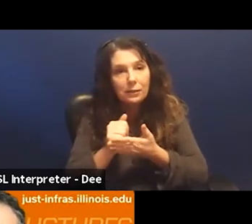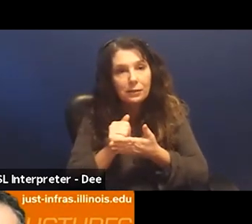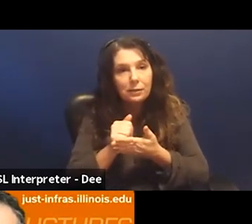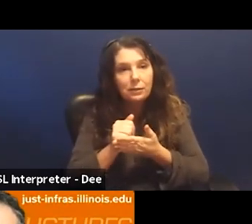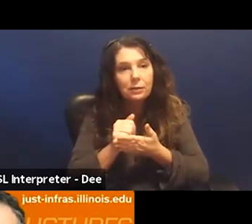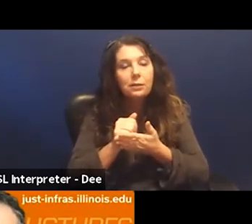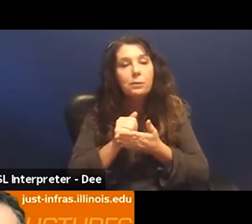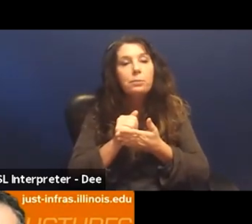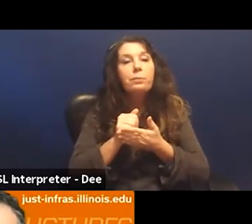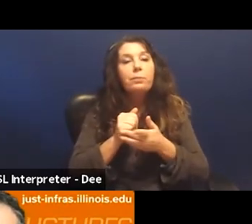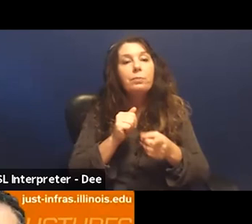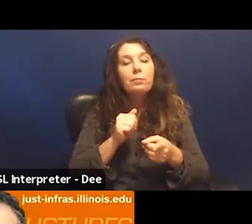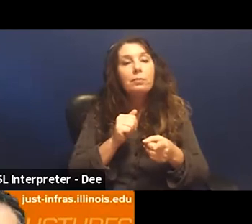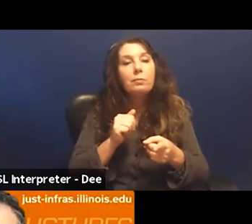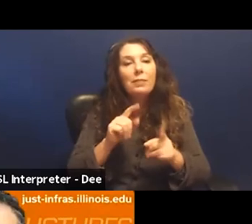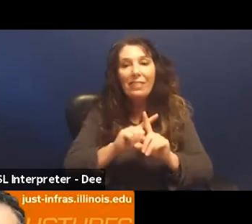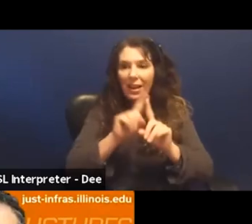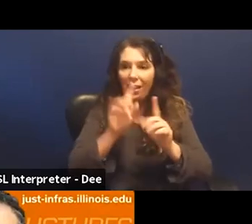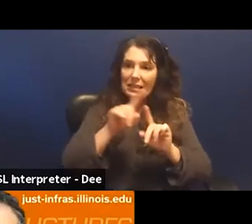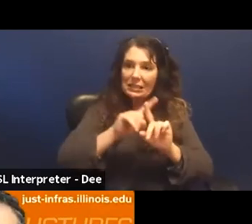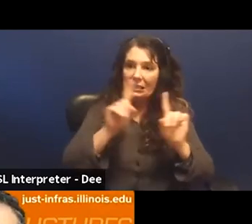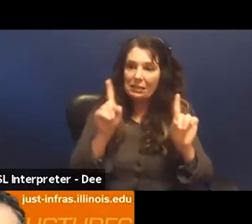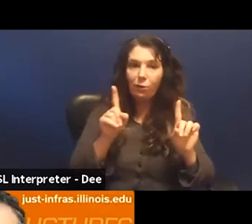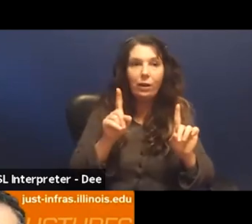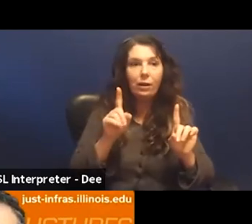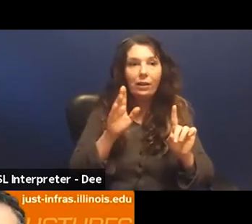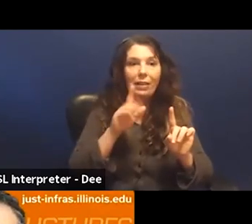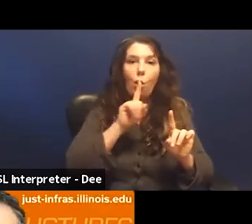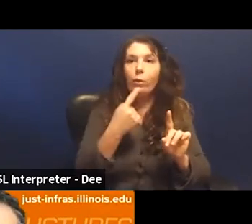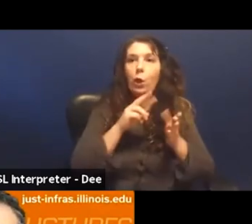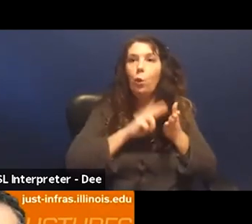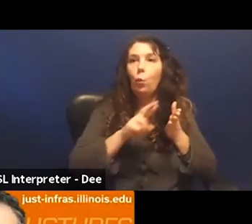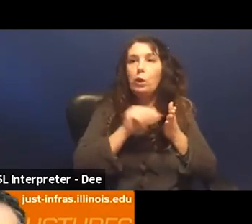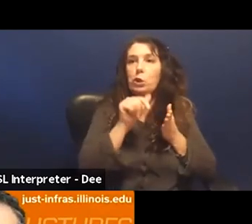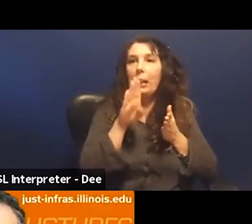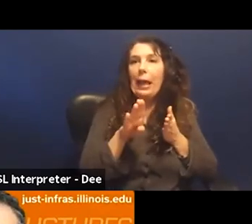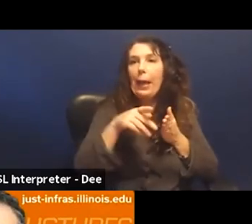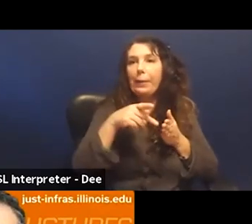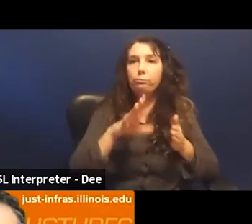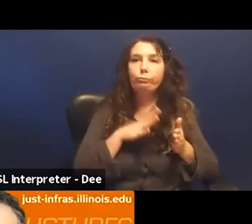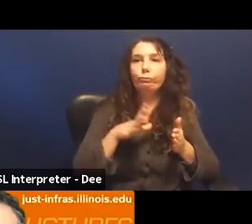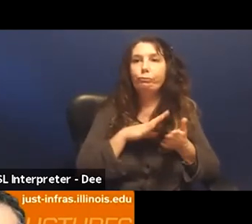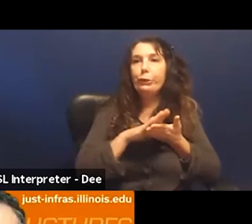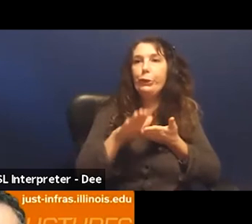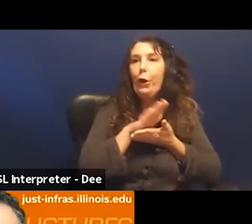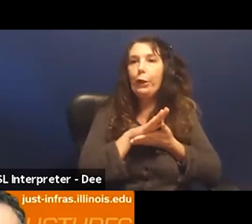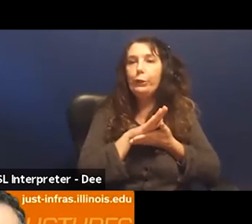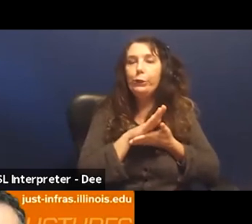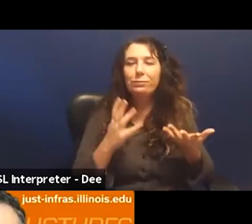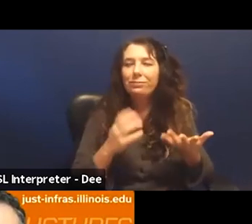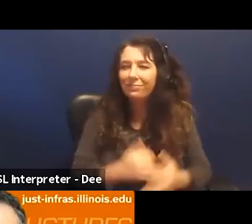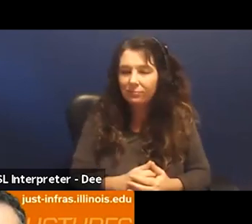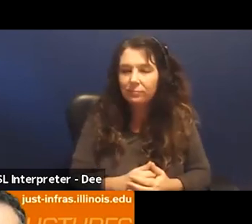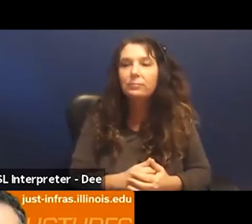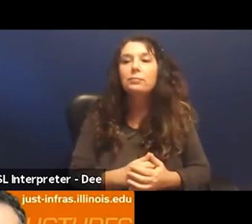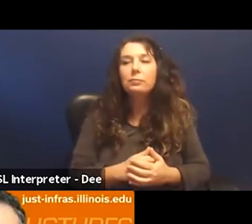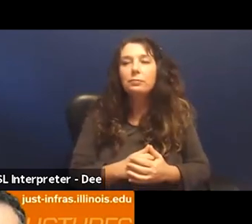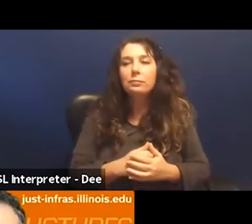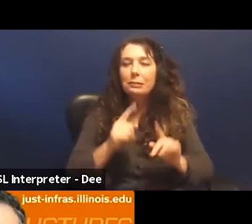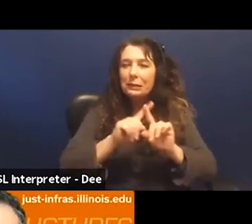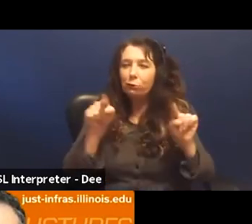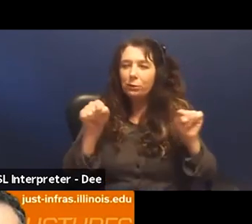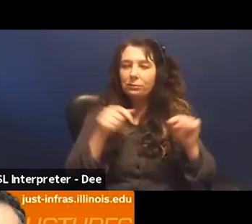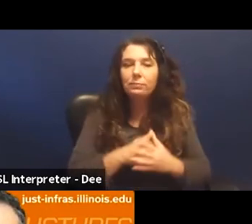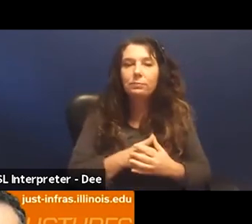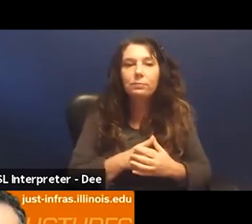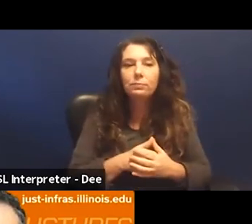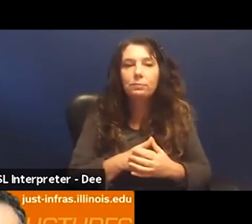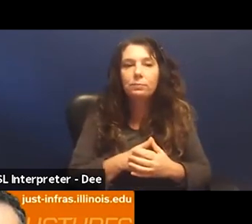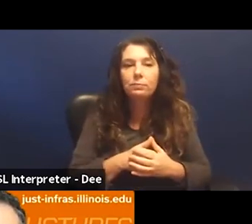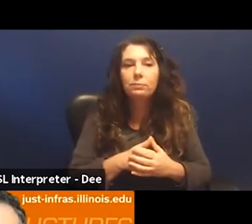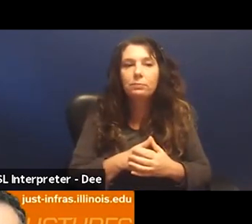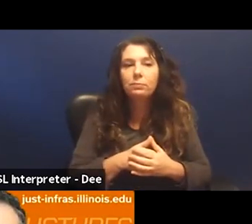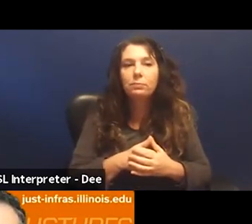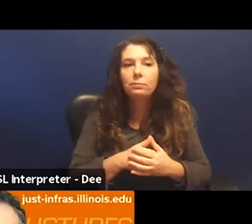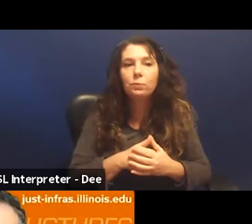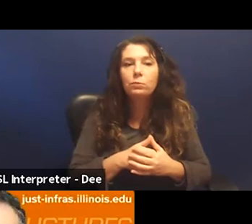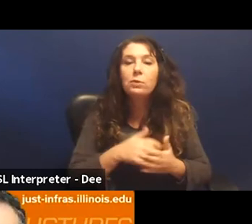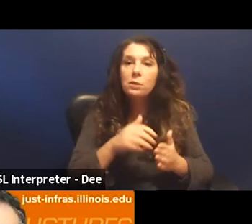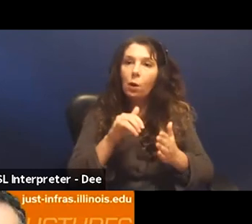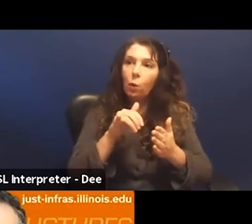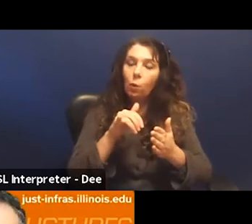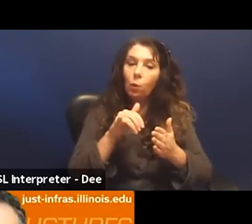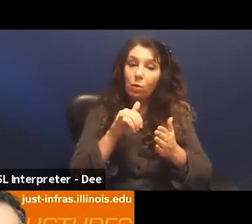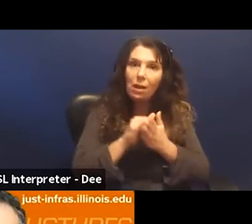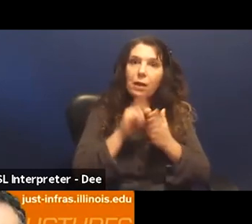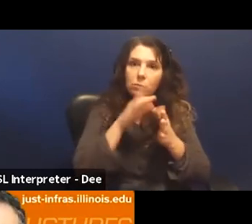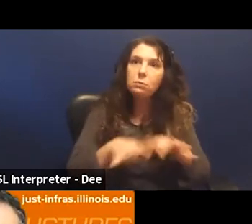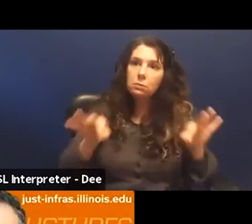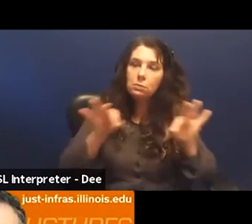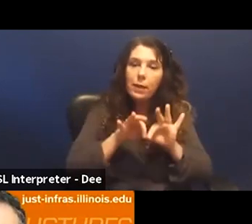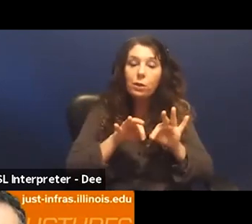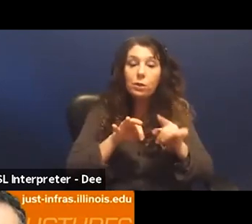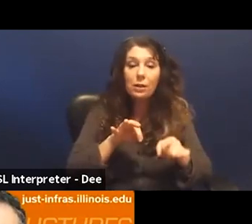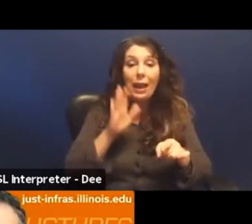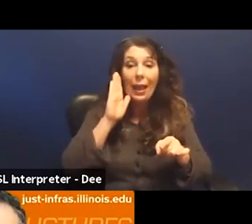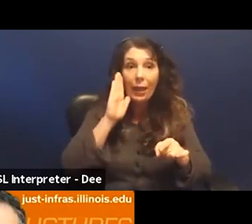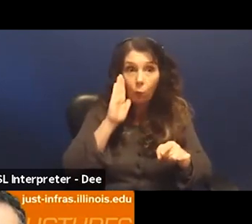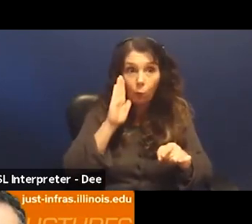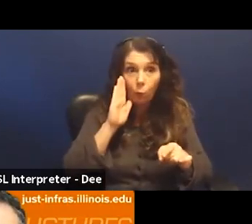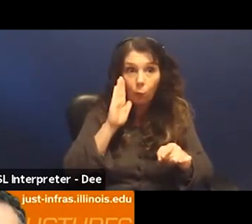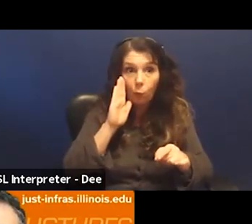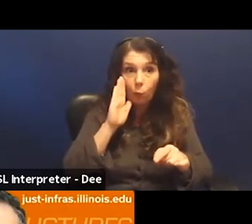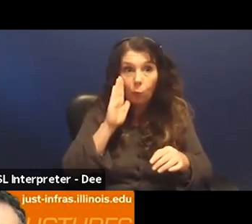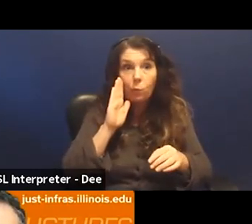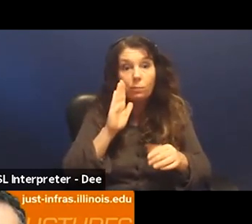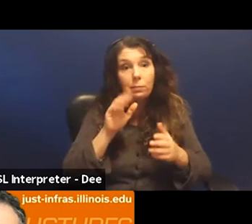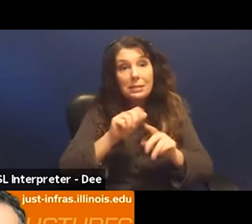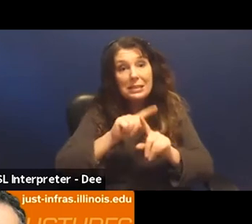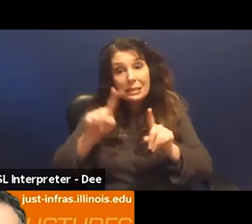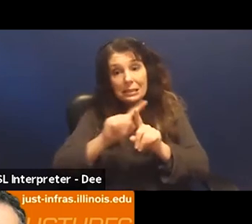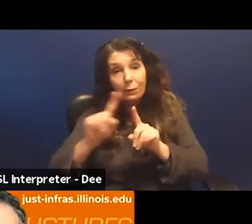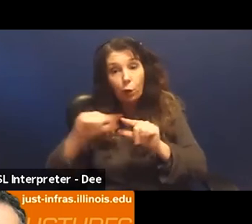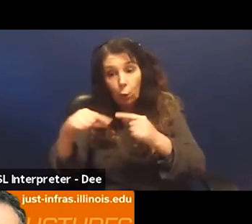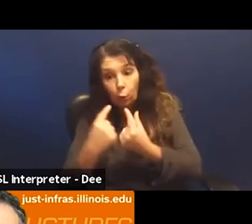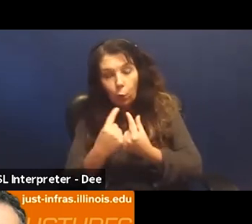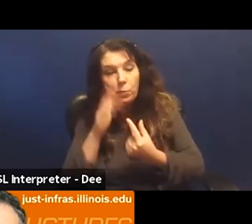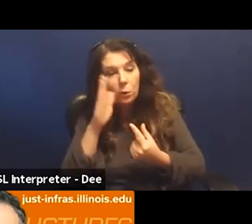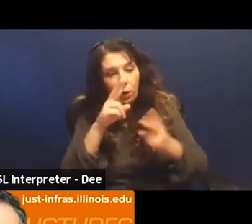Then it being based a research lab at Princeton, under the work of one professor. So like the those those, the kind of those kind of position allergies, deeply matter, and will be read by different groups in different ways and that's kind of what Lauren